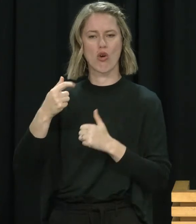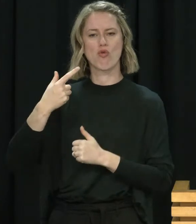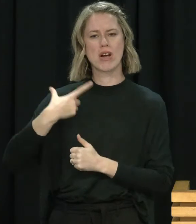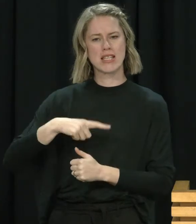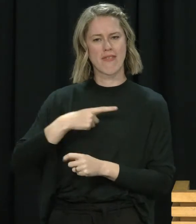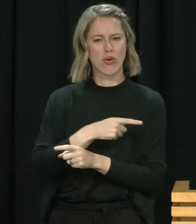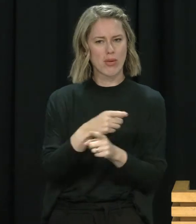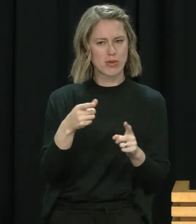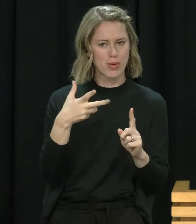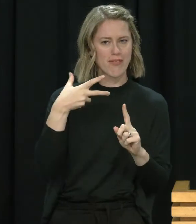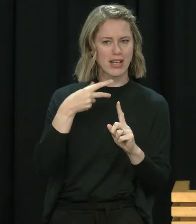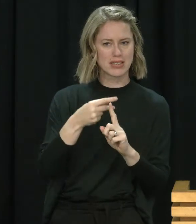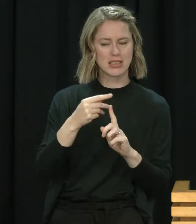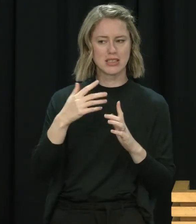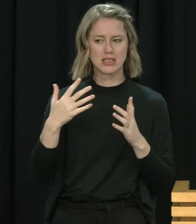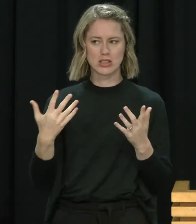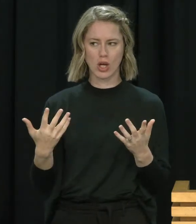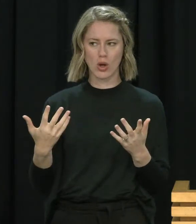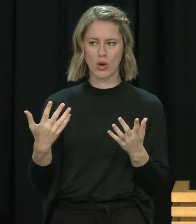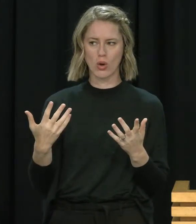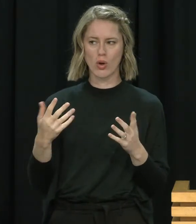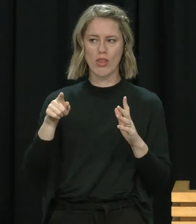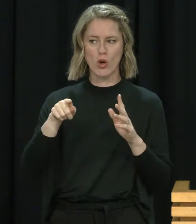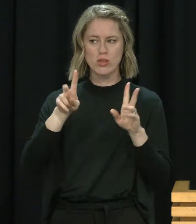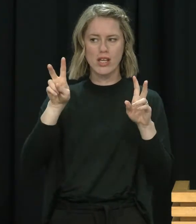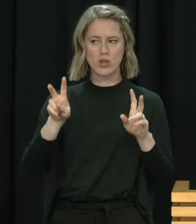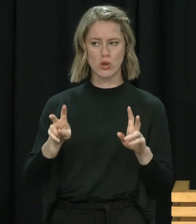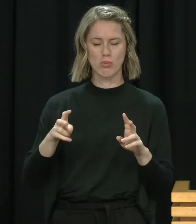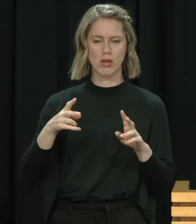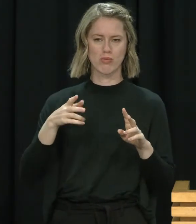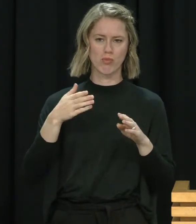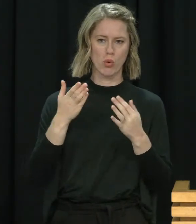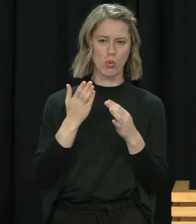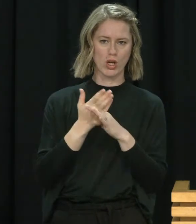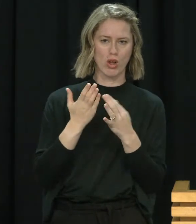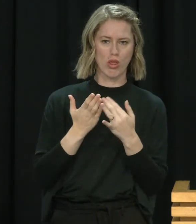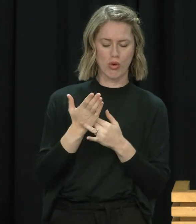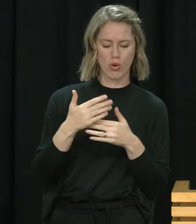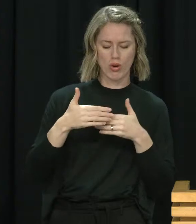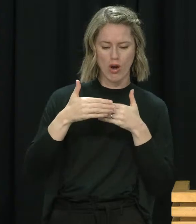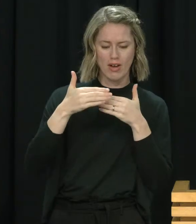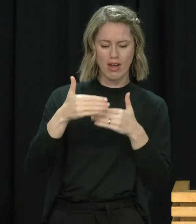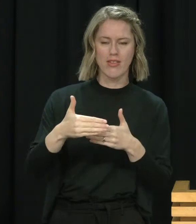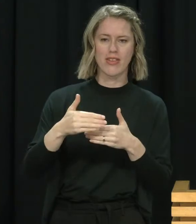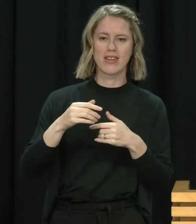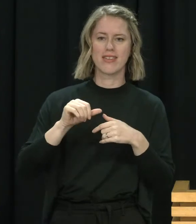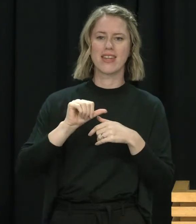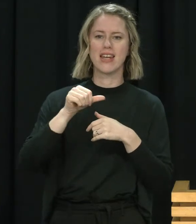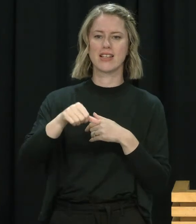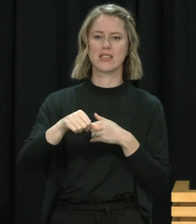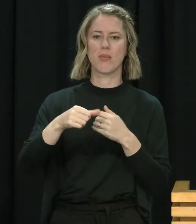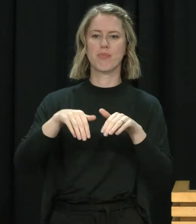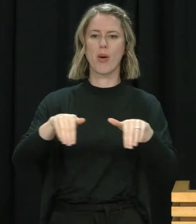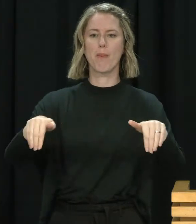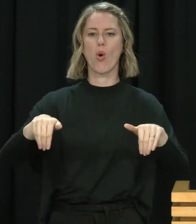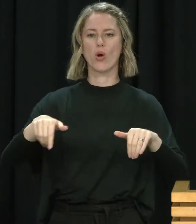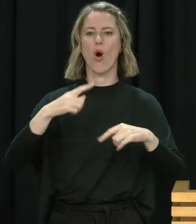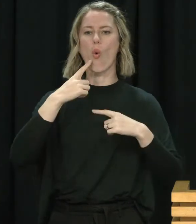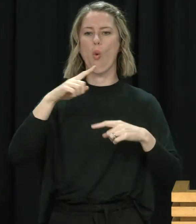have to balance that carefully. We have to have a very strong public health reasoning for doing that.